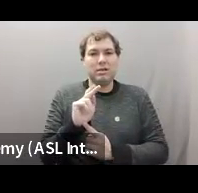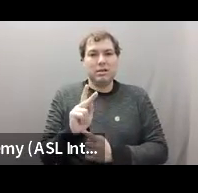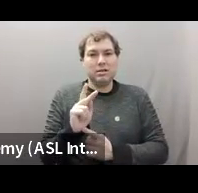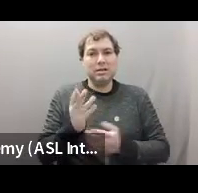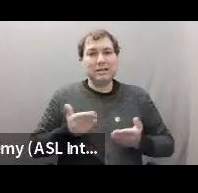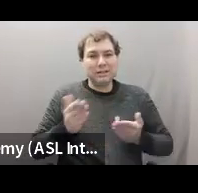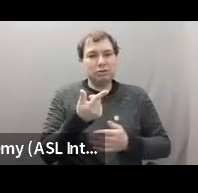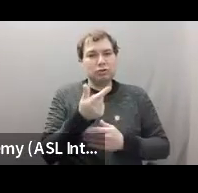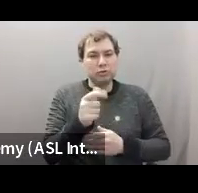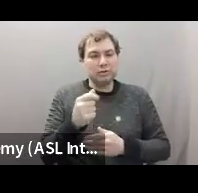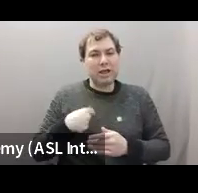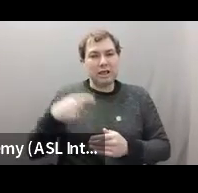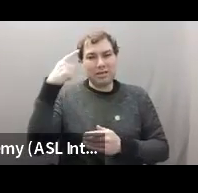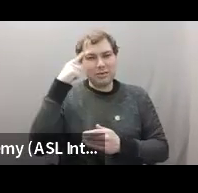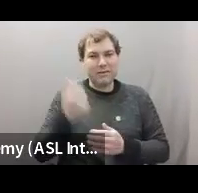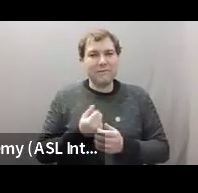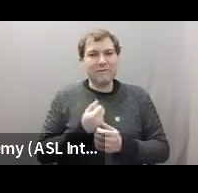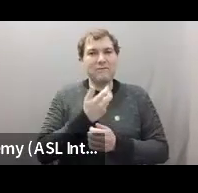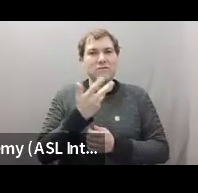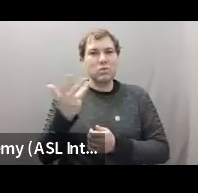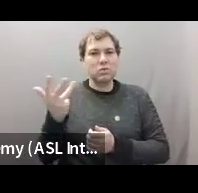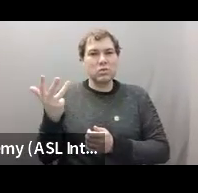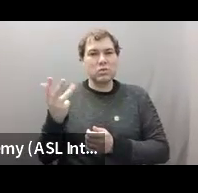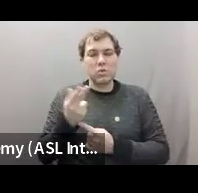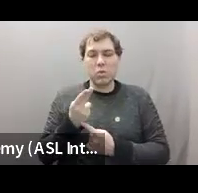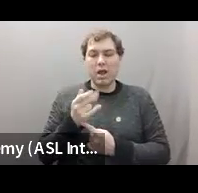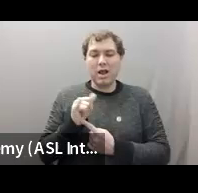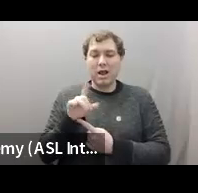Linda Pogue: quite a few Linda Pogue: hybrid ways of doing